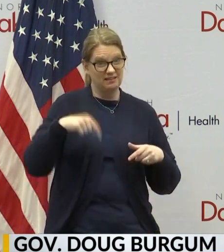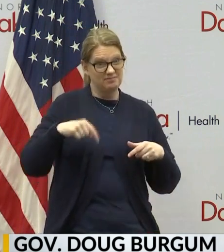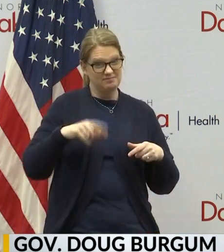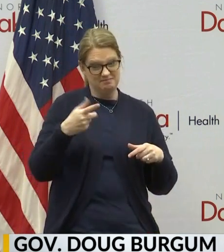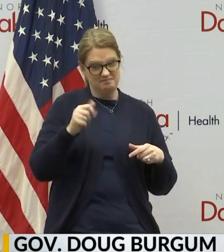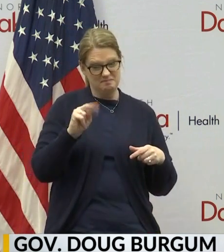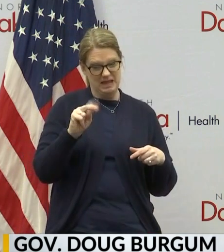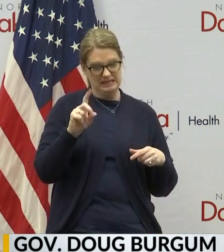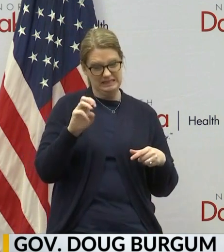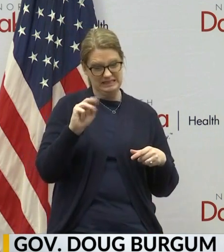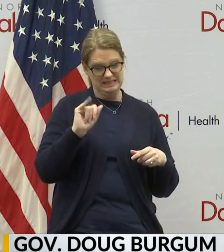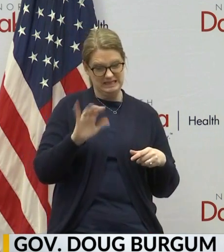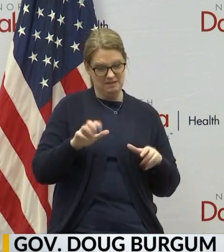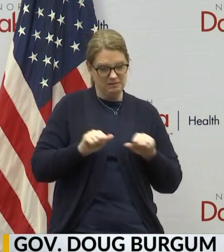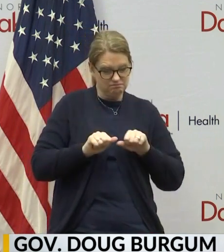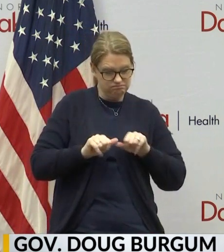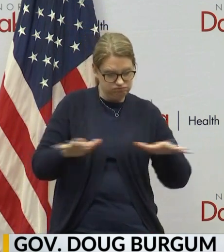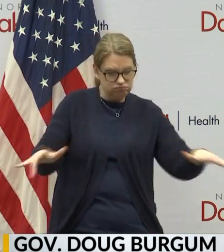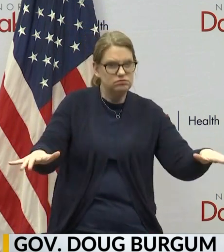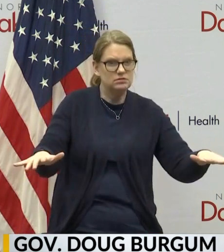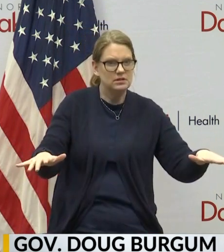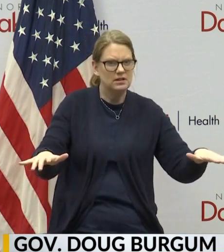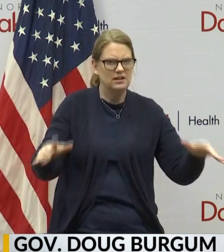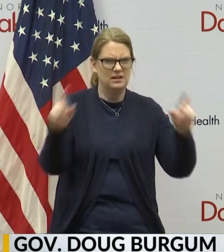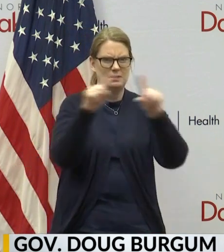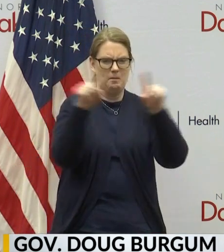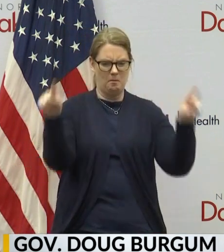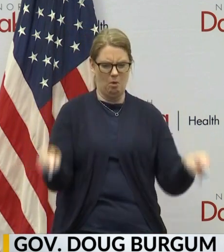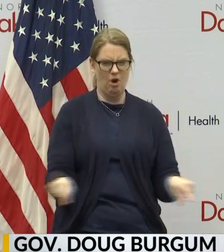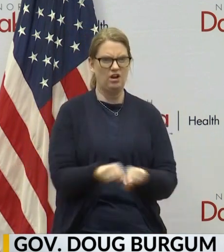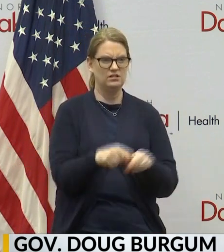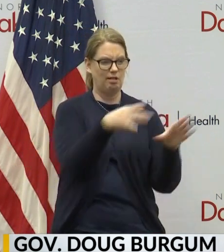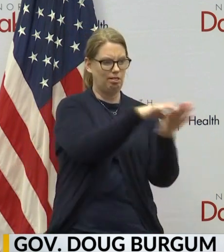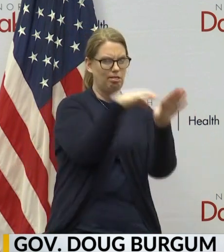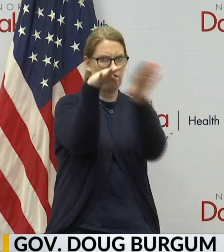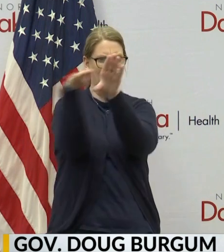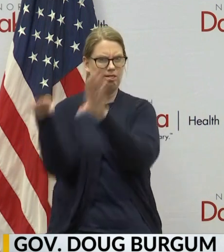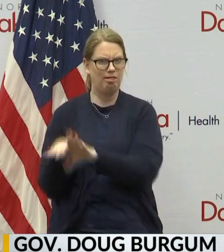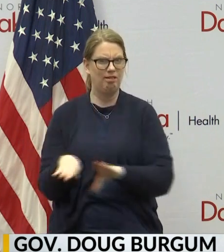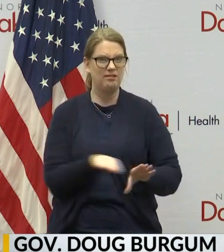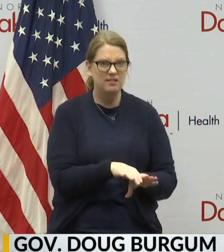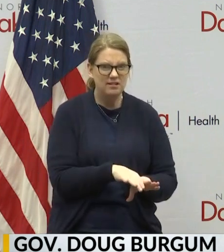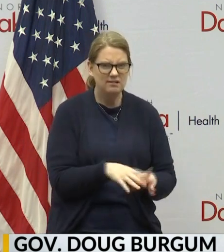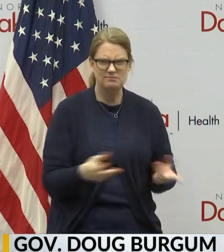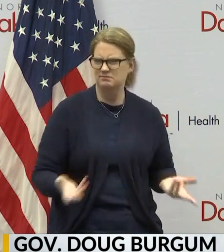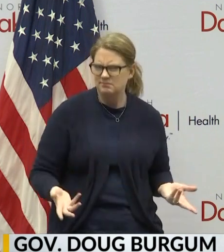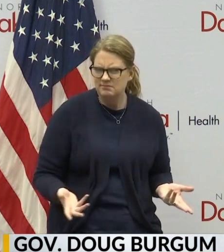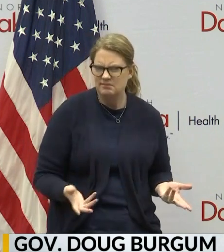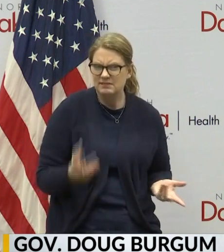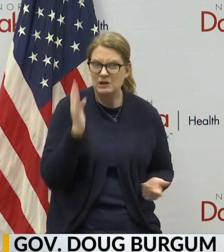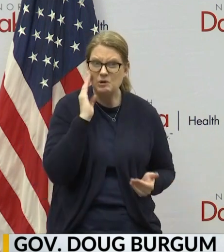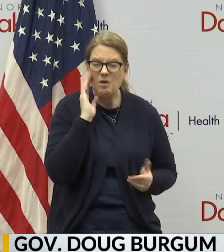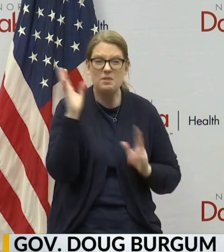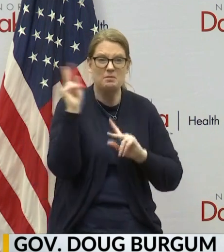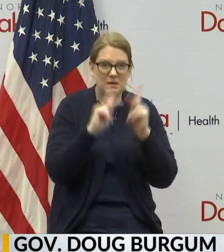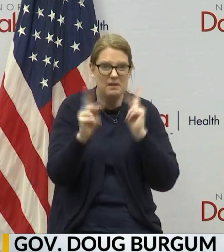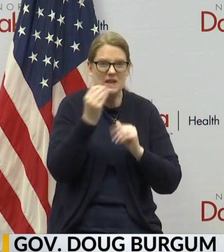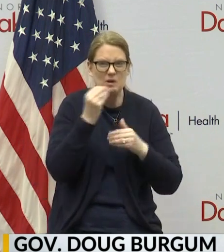POSSIBLE. FOR NORTH DAKOTA TO FUNCTION EVEN DURING A TIME OF A PANDEMIC, FOR EXAMPLE, SHUTTING